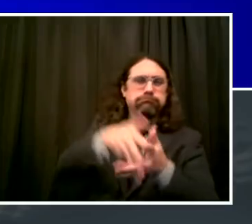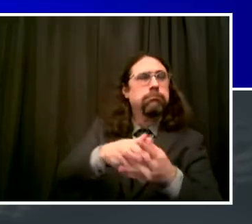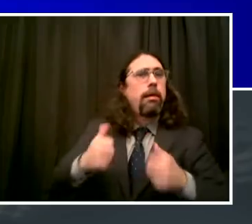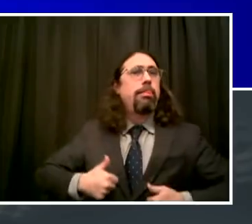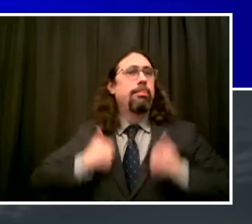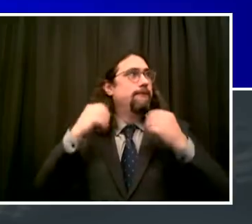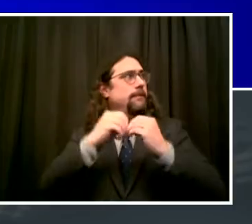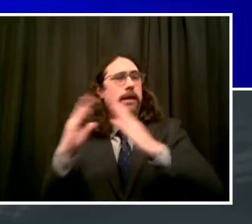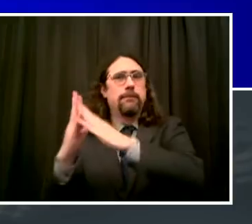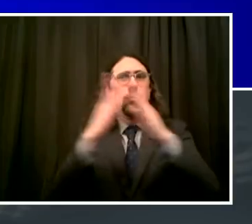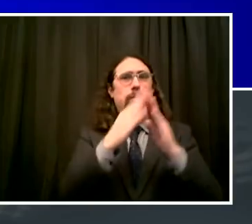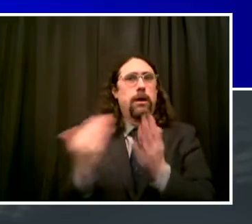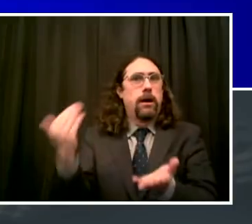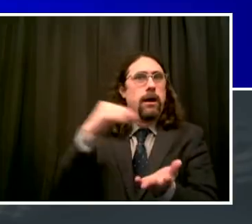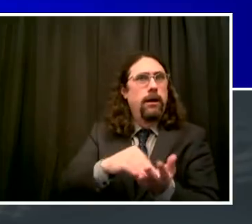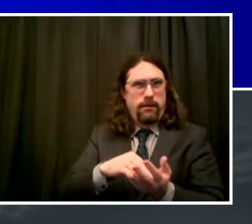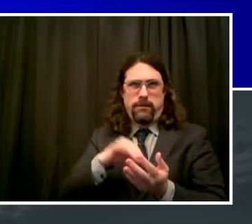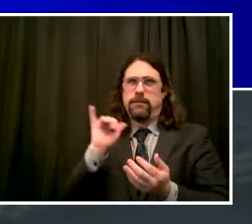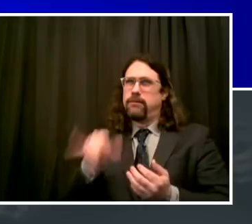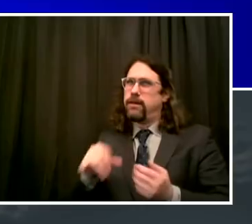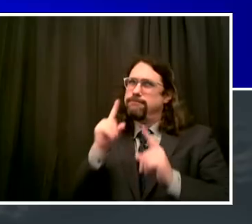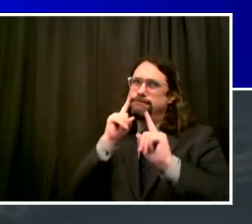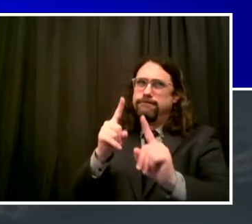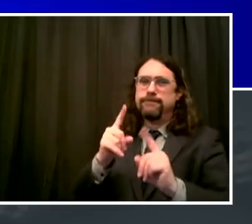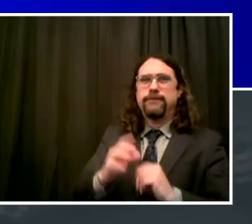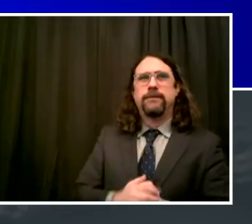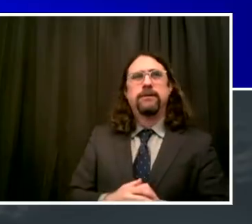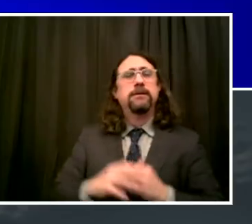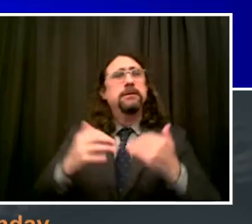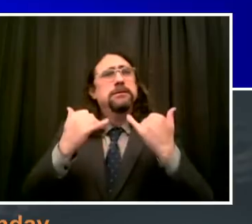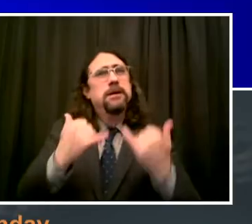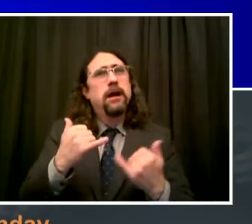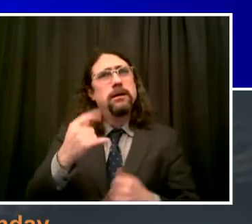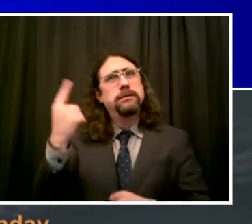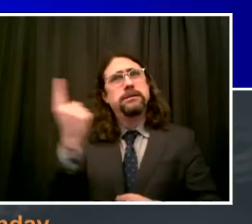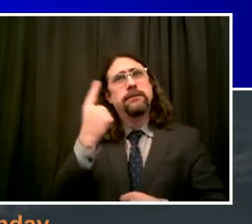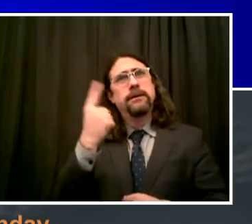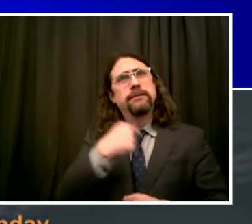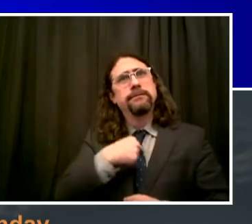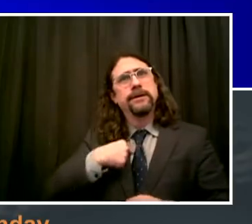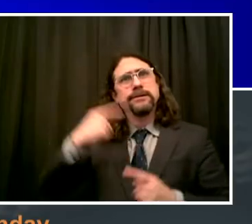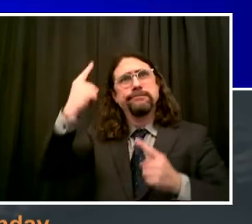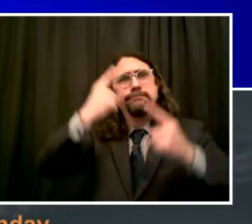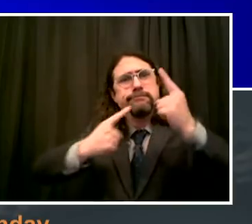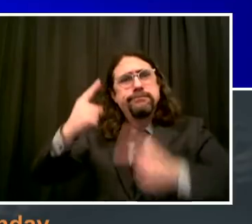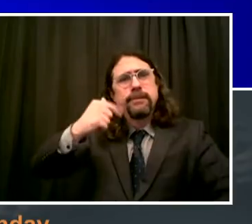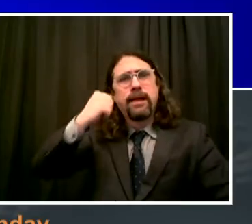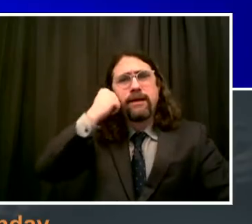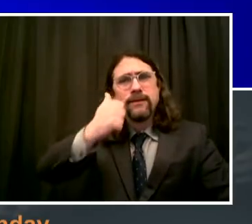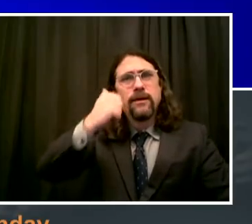THAT'S AB EVERYDAY THING IN THE CITY. SOMETHING WE A LL INTHK ABOUT .